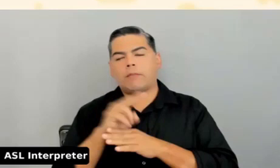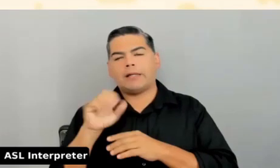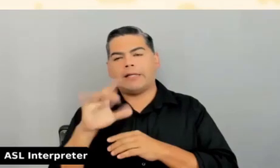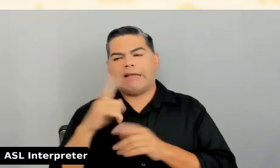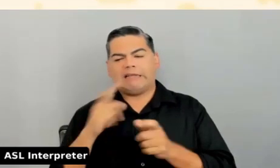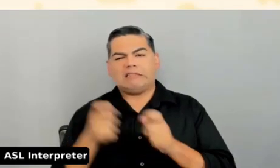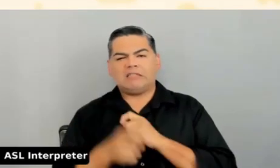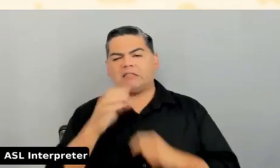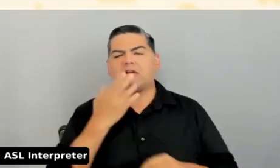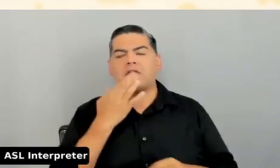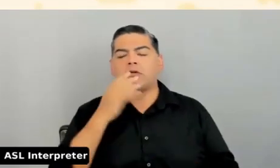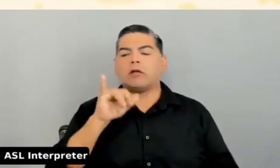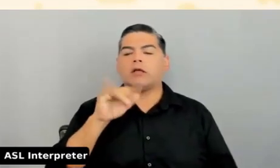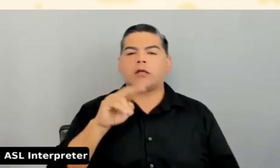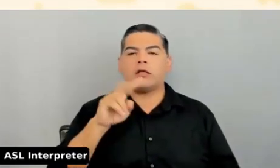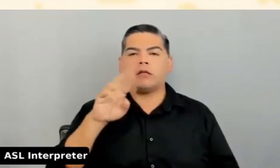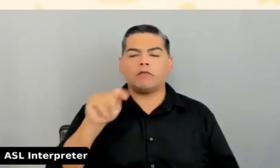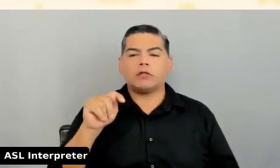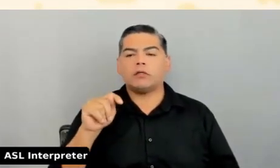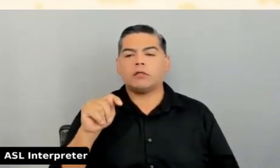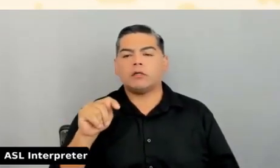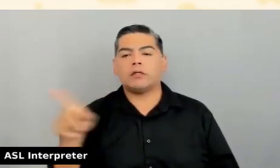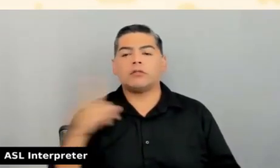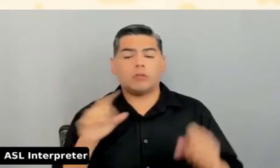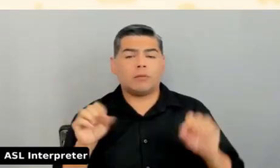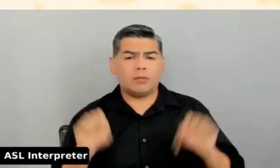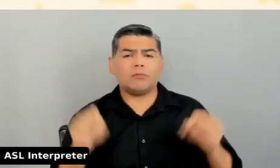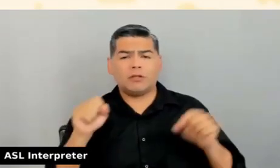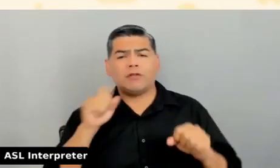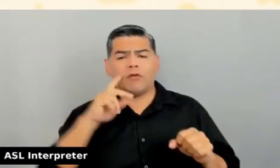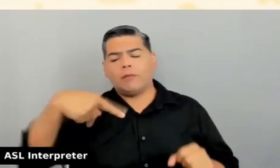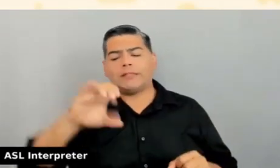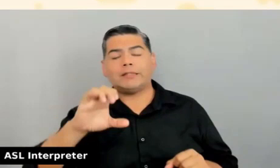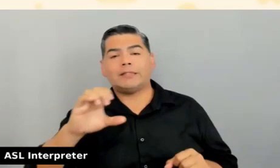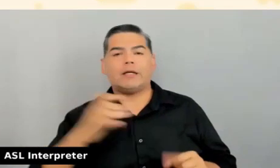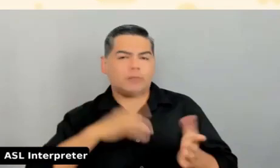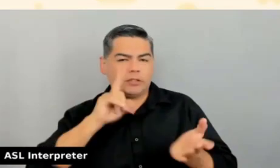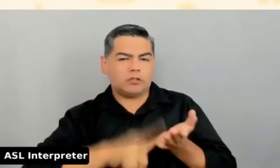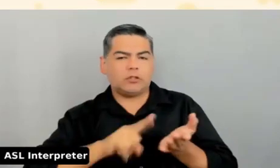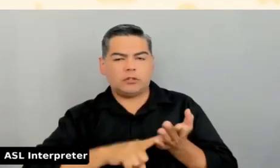There are also color invert possibilities for PCs. Please check with Microsoft for directions on that.